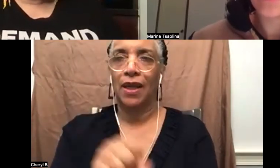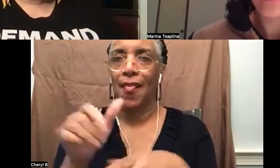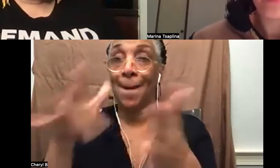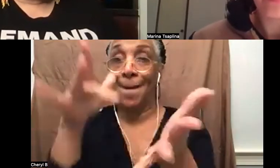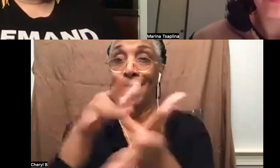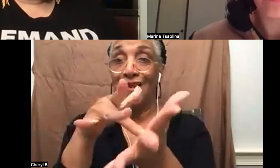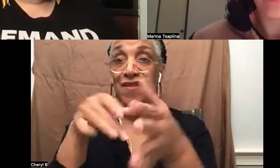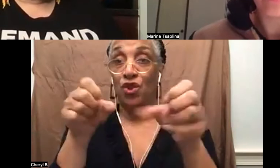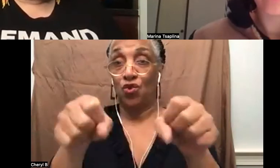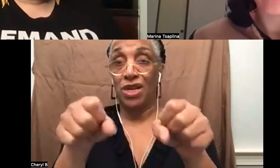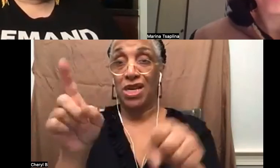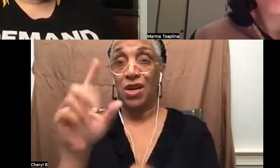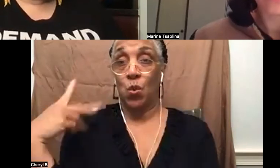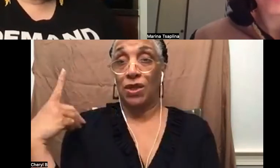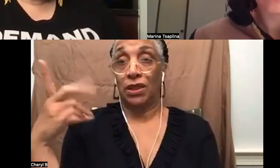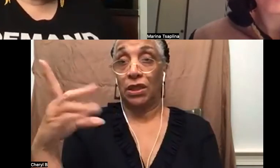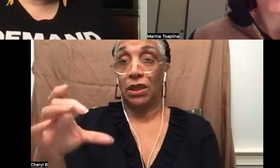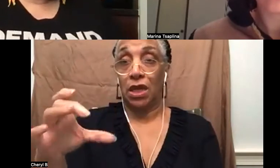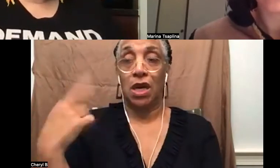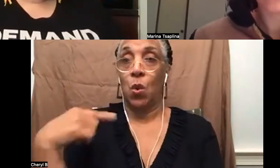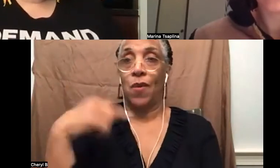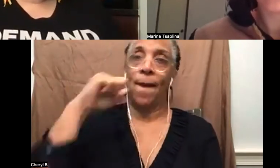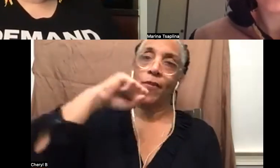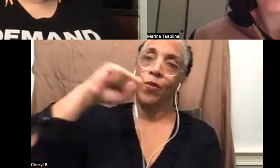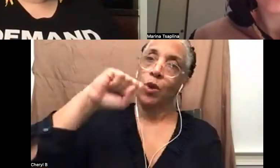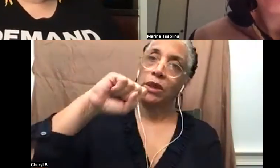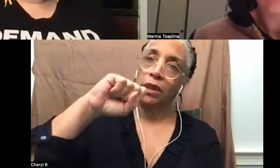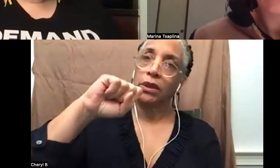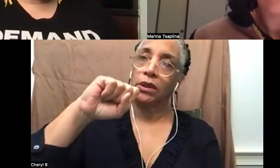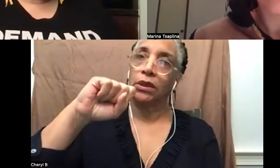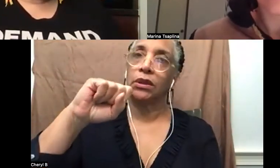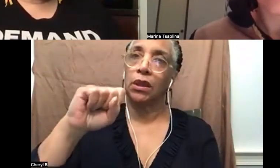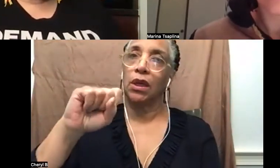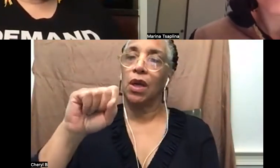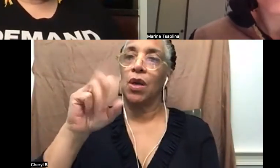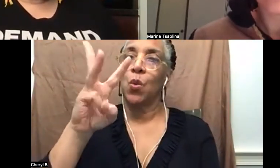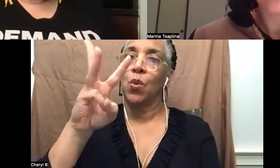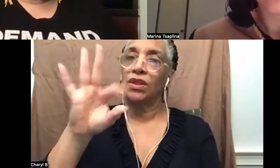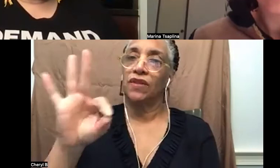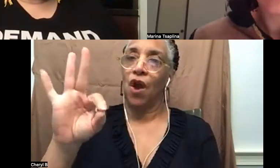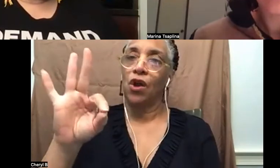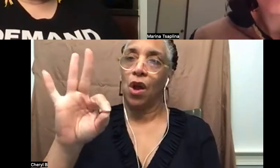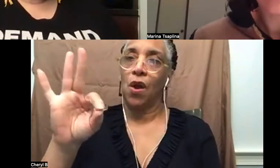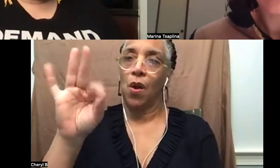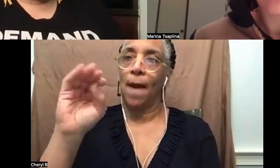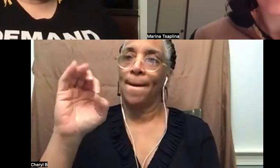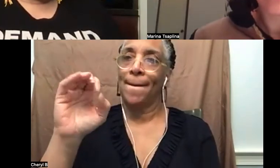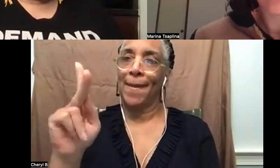and we were protesting the Wells Fargo float in the DC pride parade,